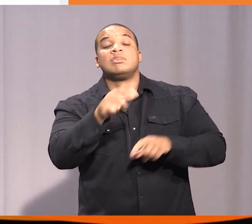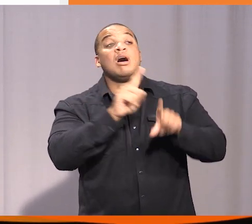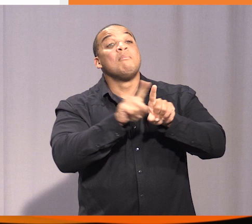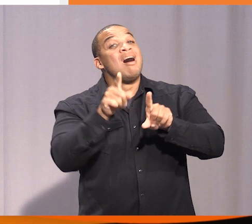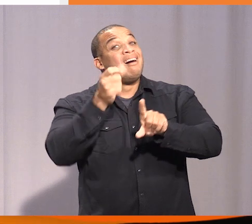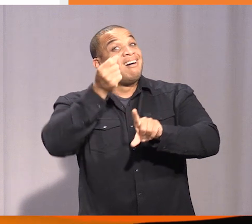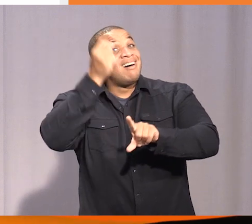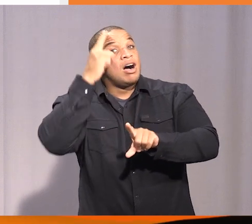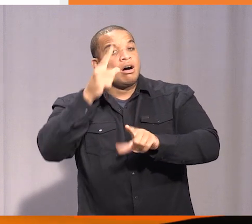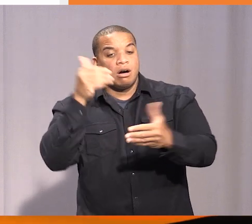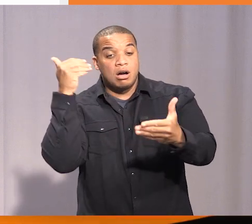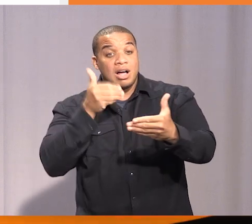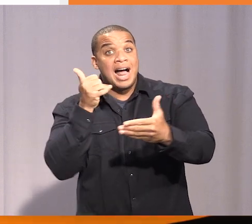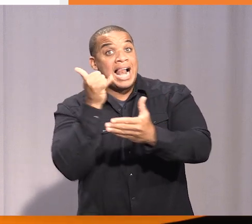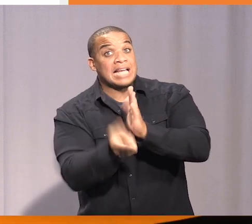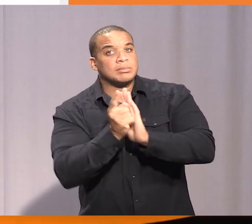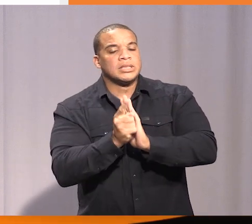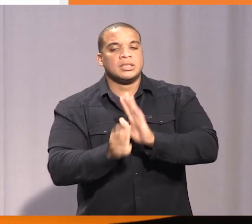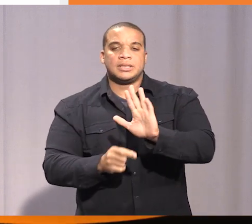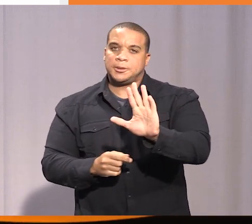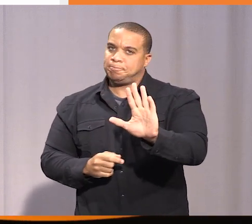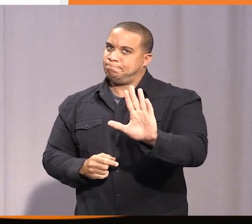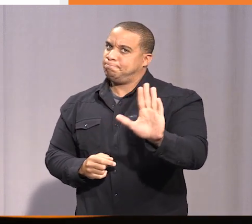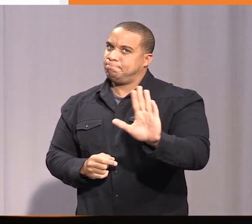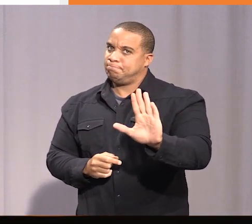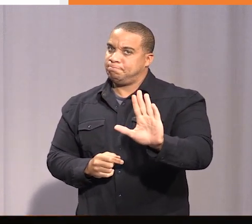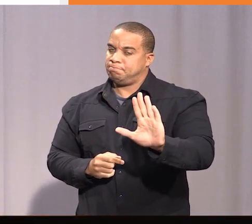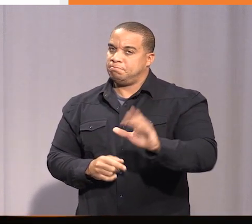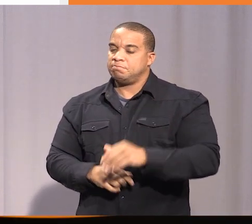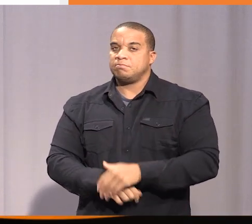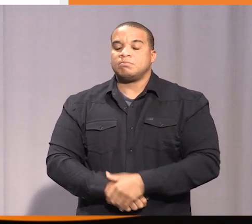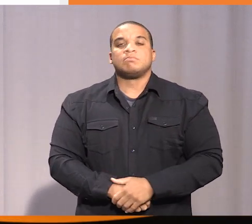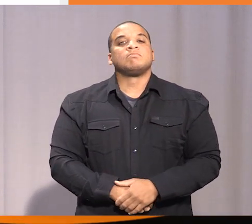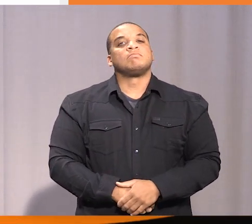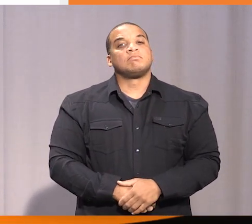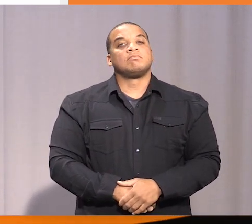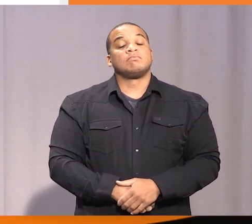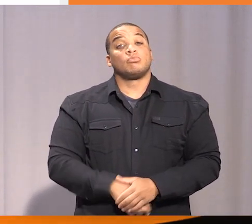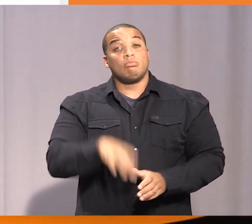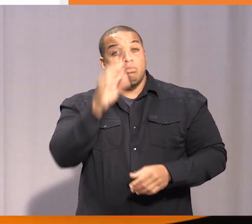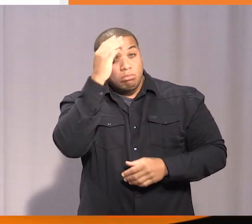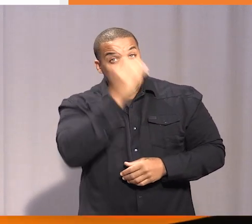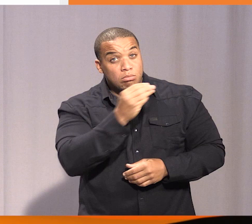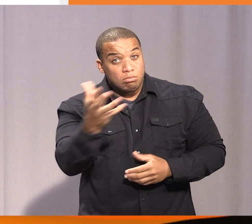as soon as they become aware of the need for one. Just so that you are aware,